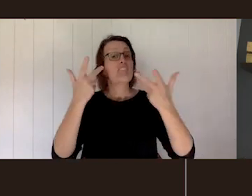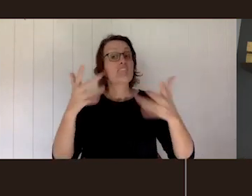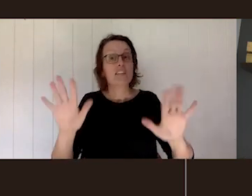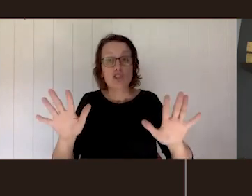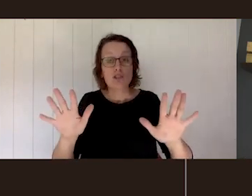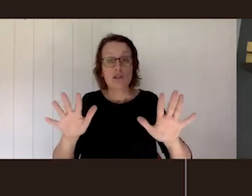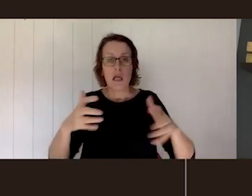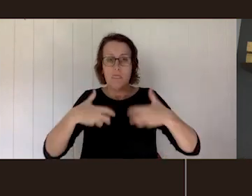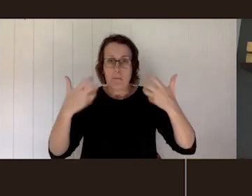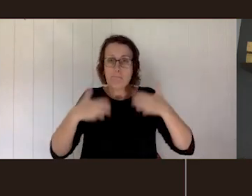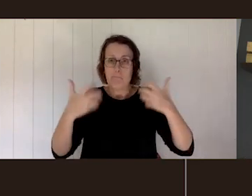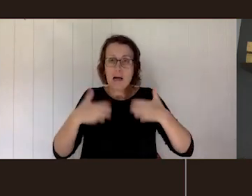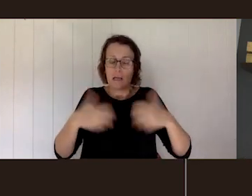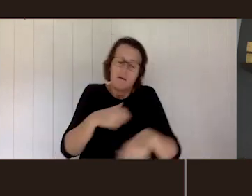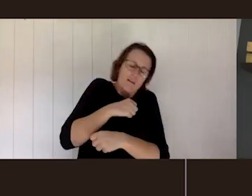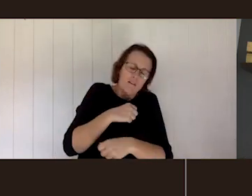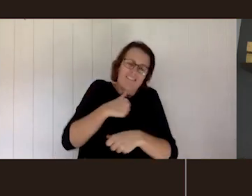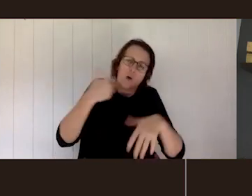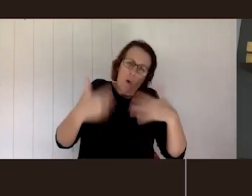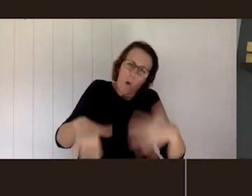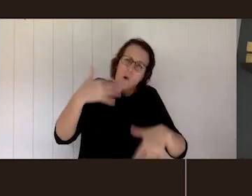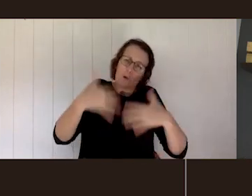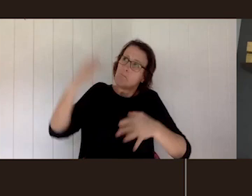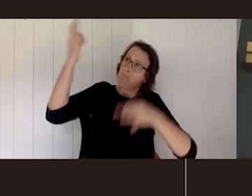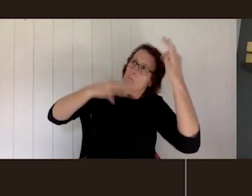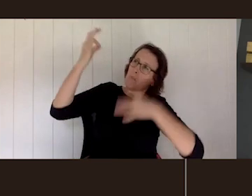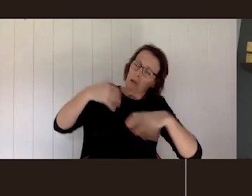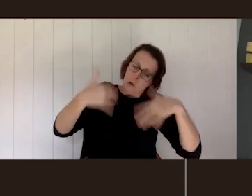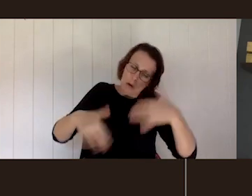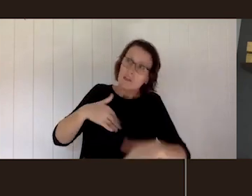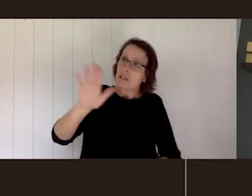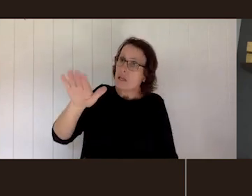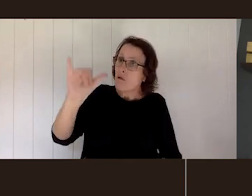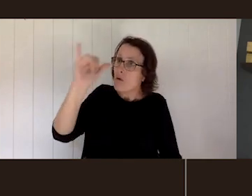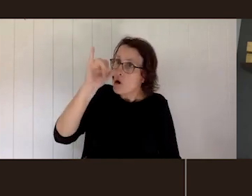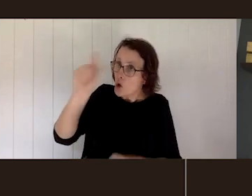battered and bruised. And he said to the rhino, "Rhino, are you OK after